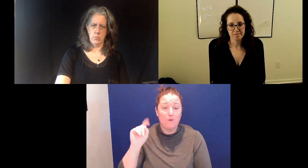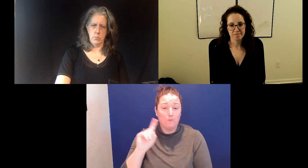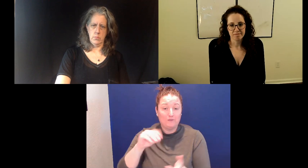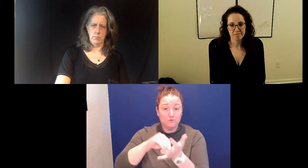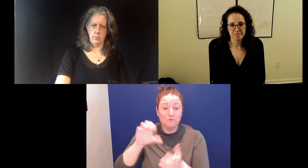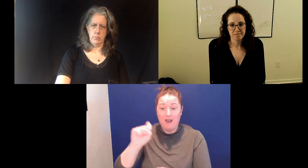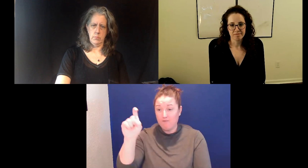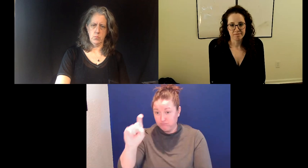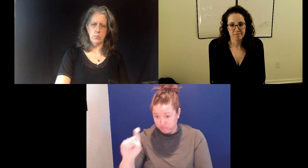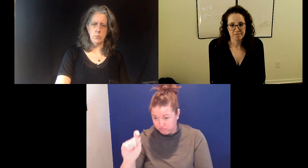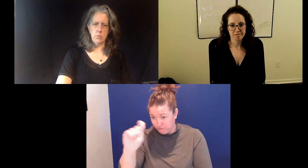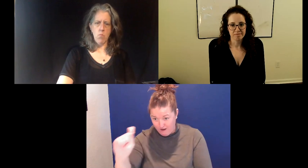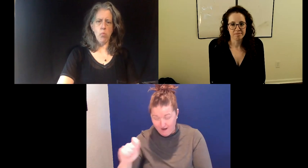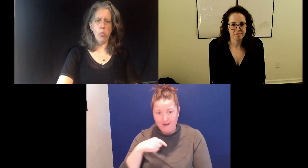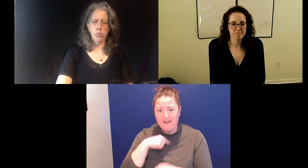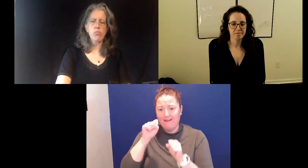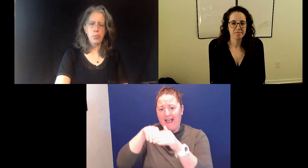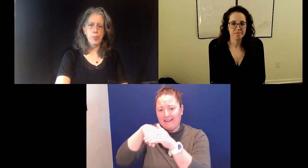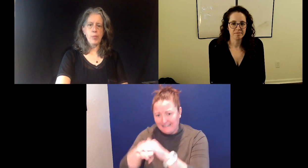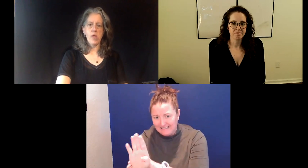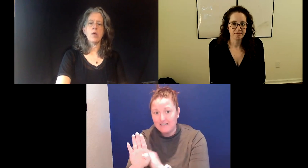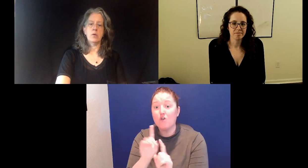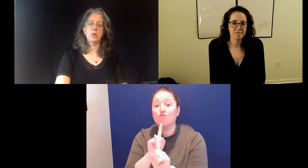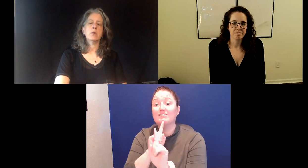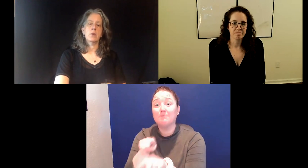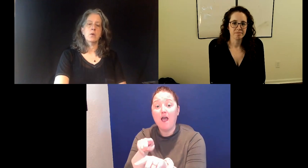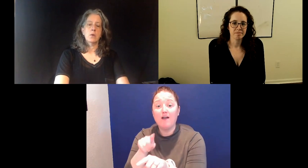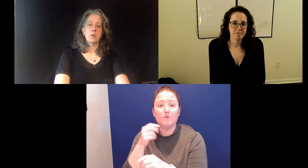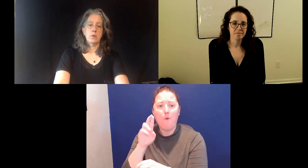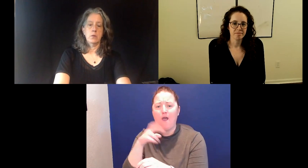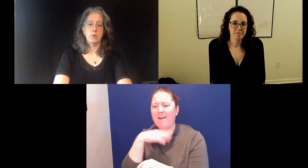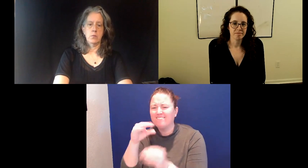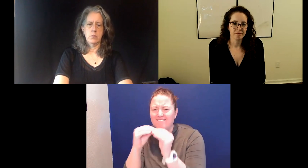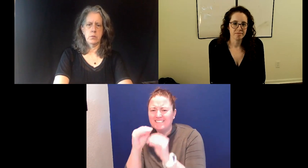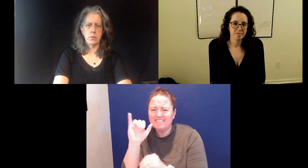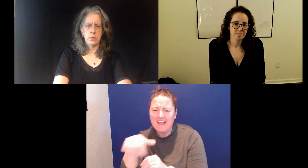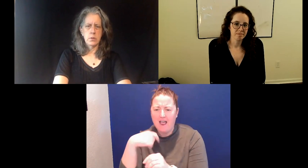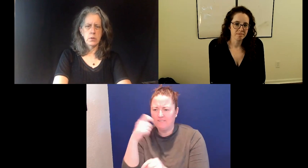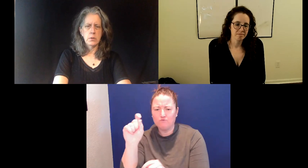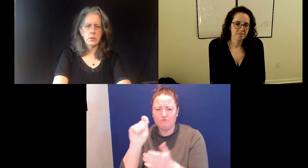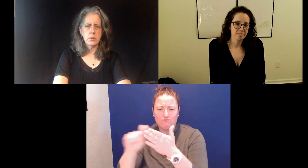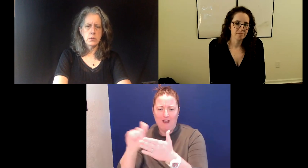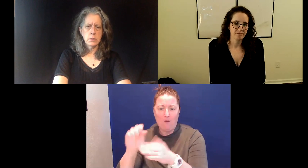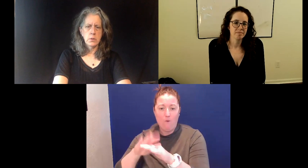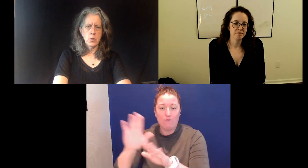we're using the whiteboard chat to see what's going on i can get in and respond or we can fix